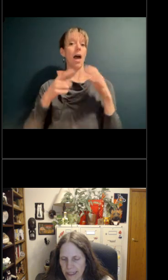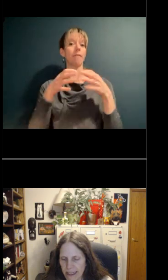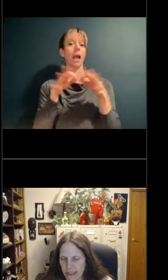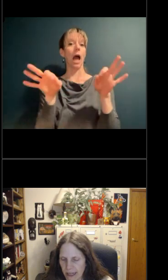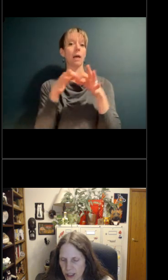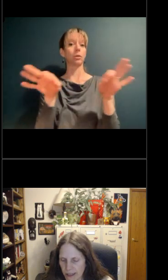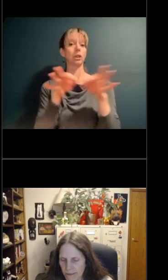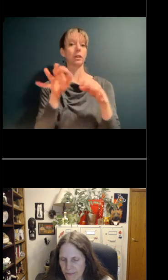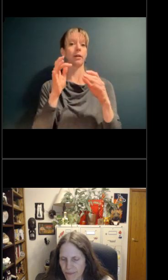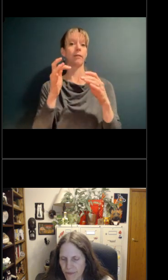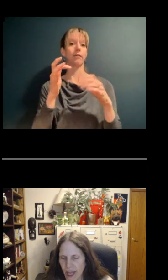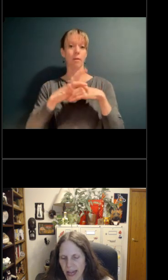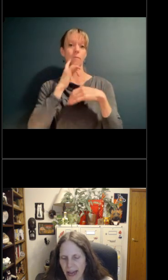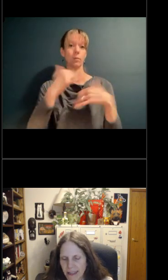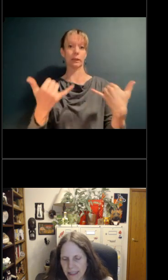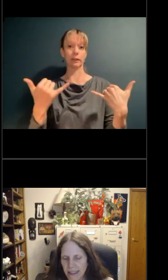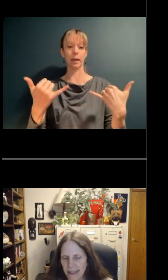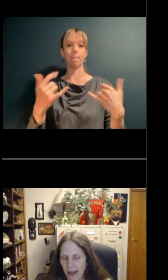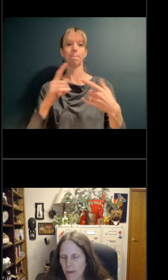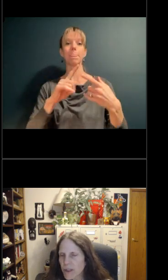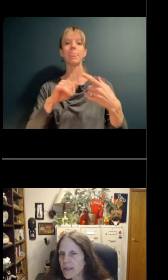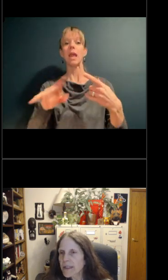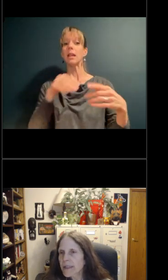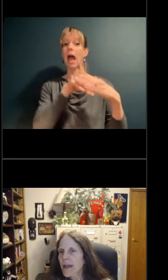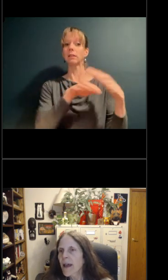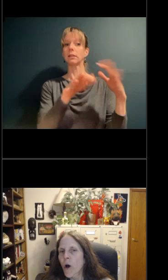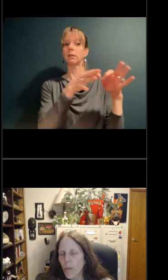for today's session. To access the captions,